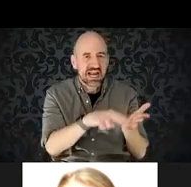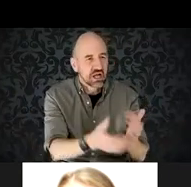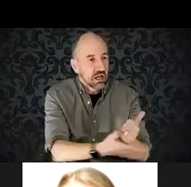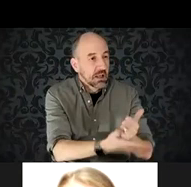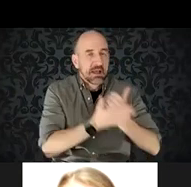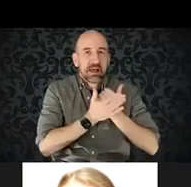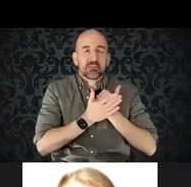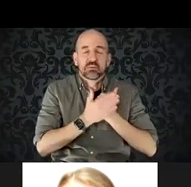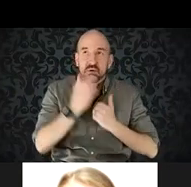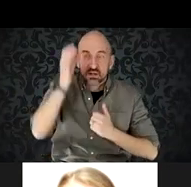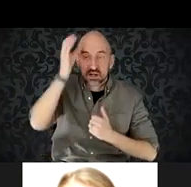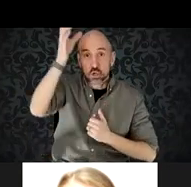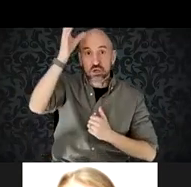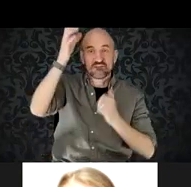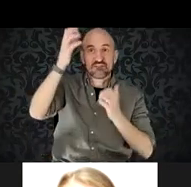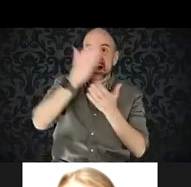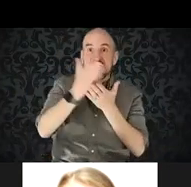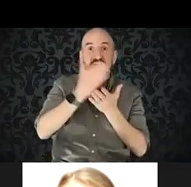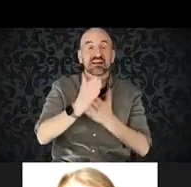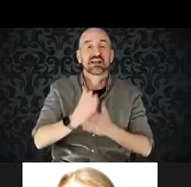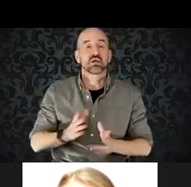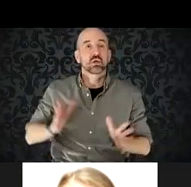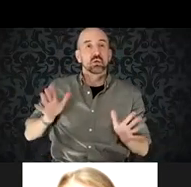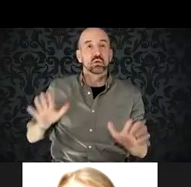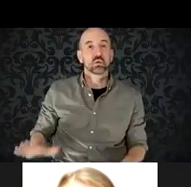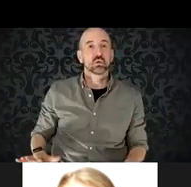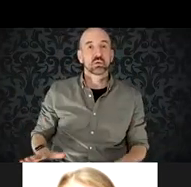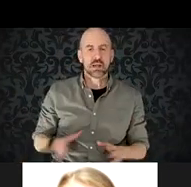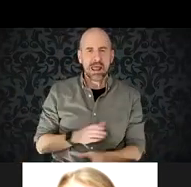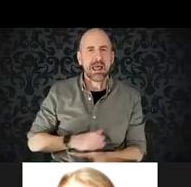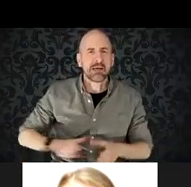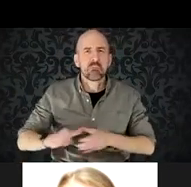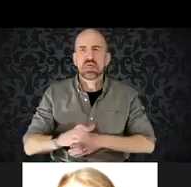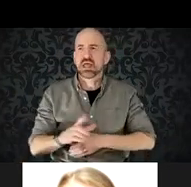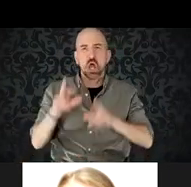scientist named Eeyore Wilson did in 19 and became more popular in the paper, when the